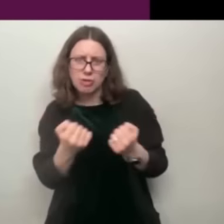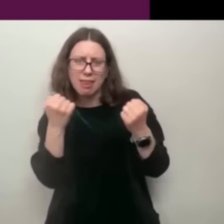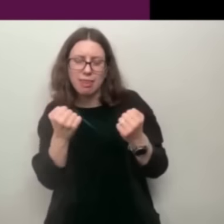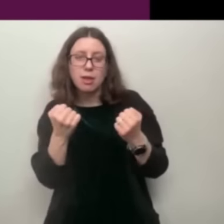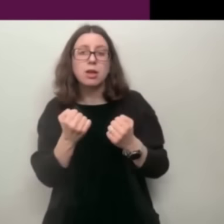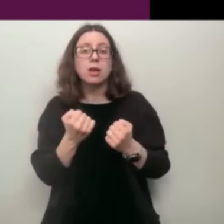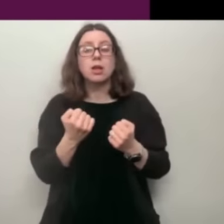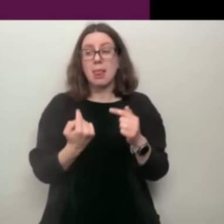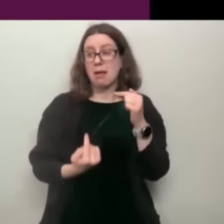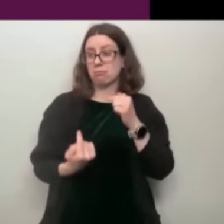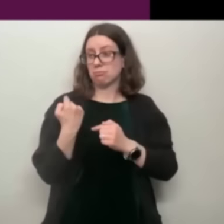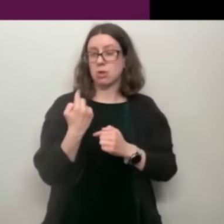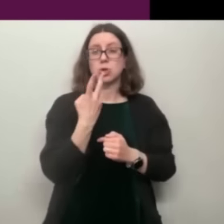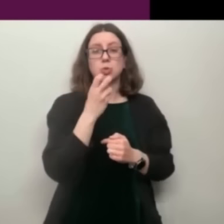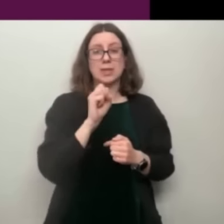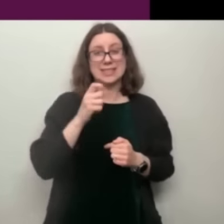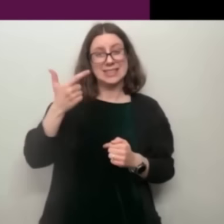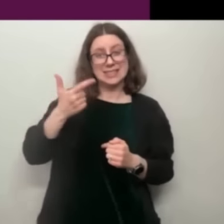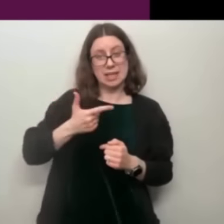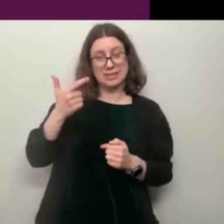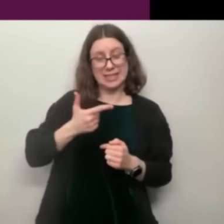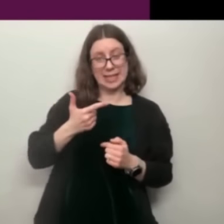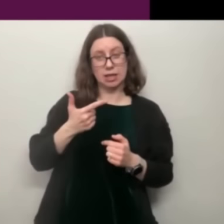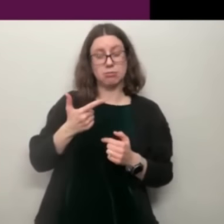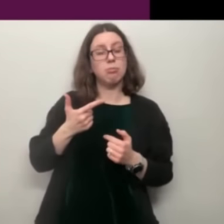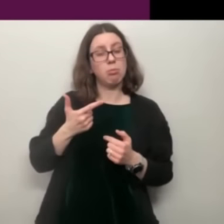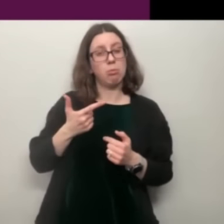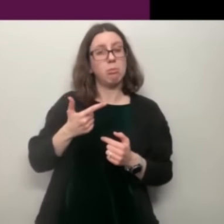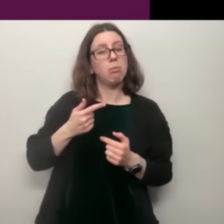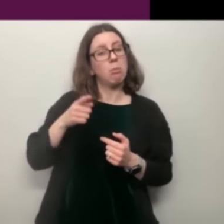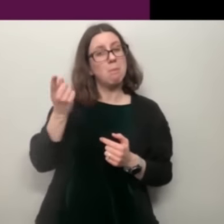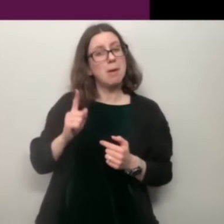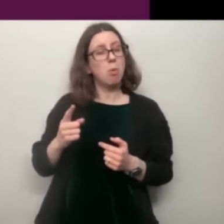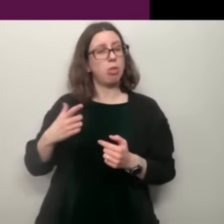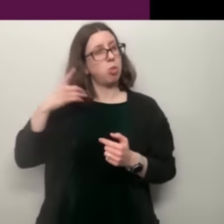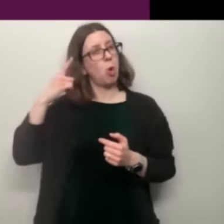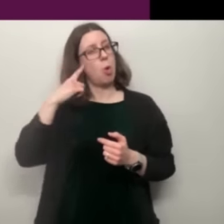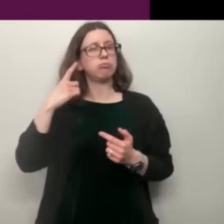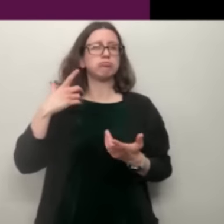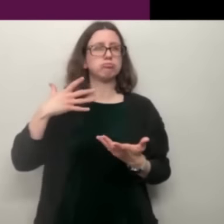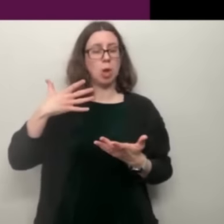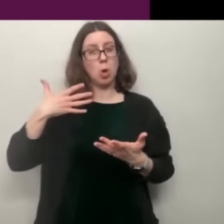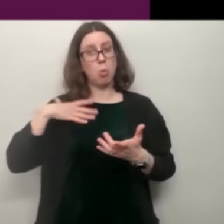there was a recognition that for the bridge to stand for another 250 years, we would need